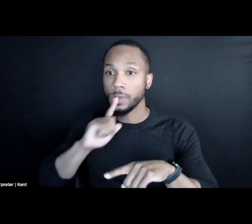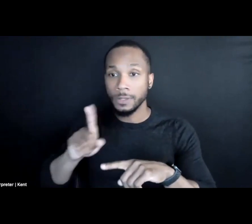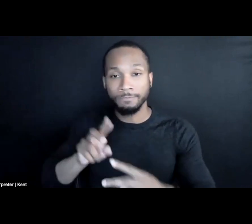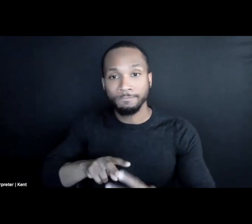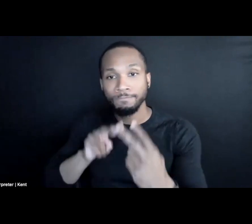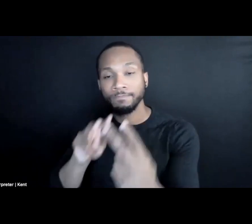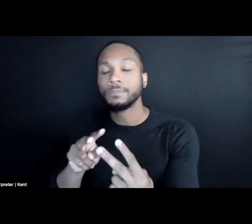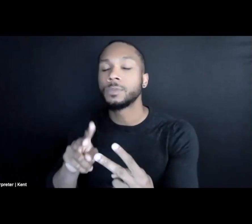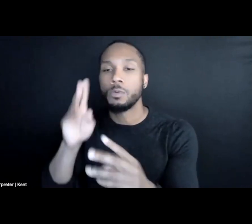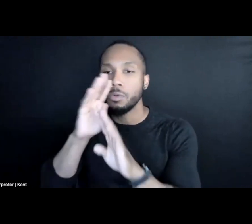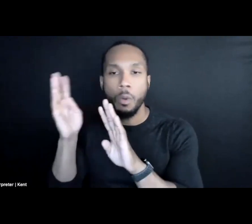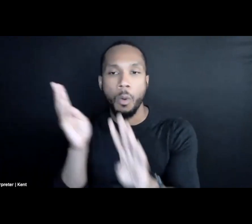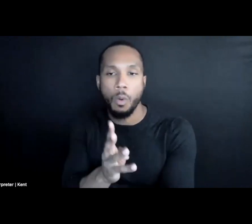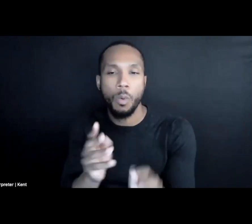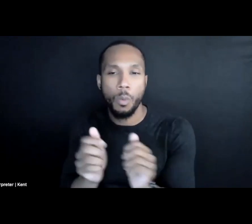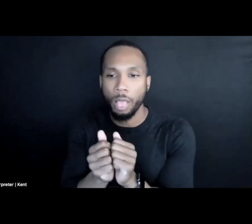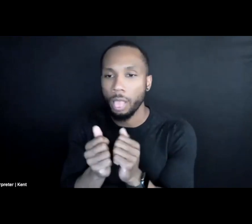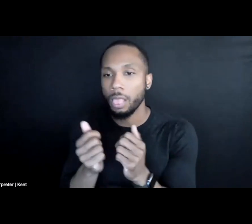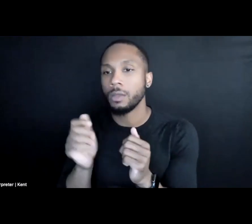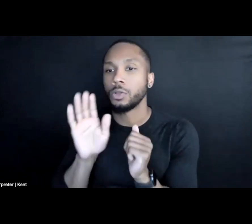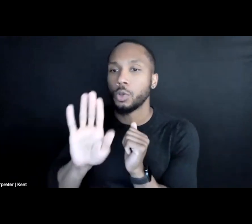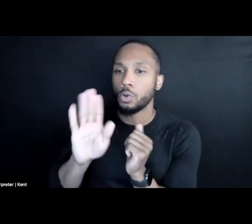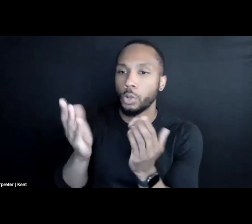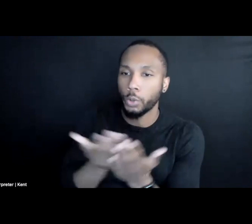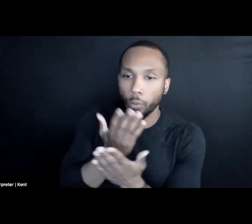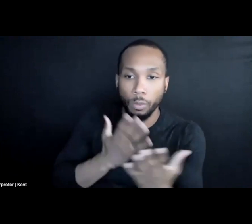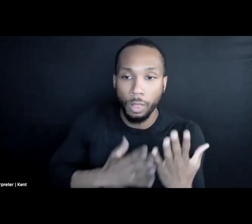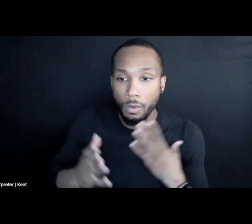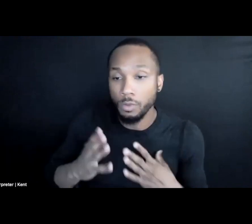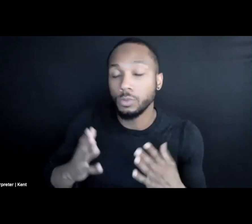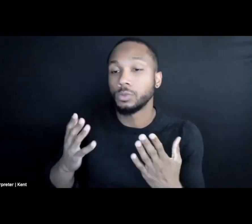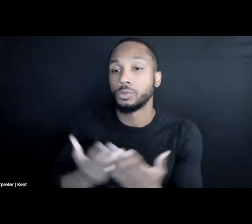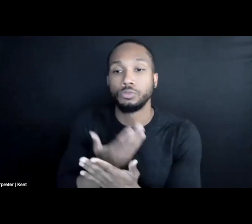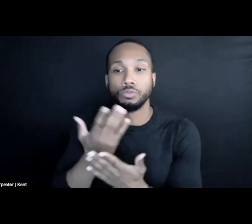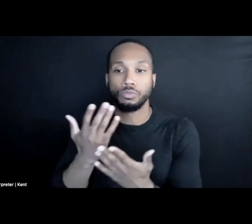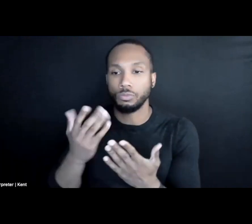or ignore them with your new clothes or this season’s fruit.